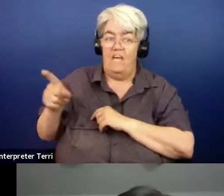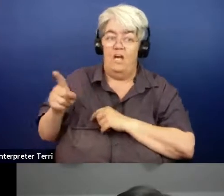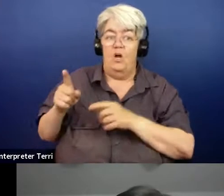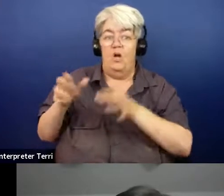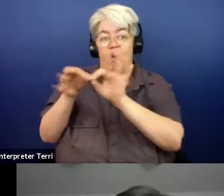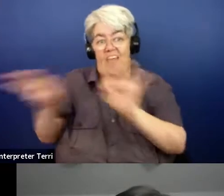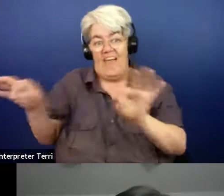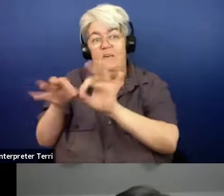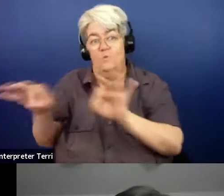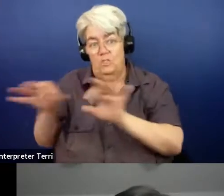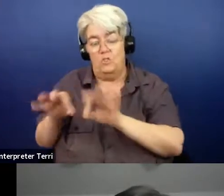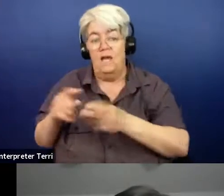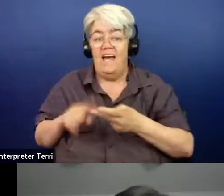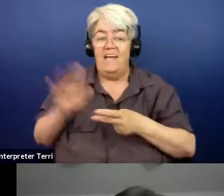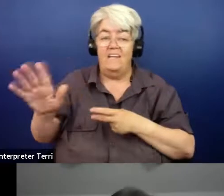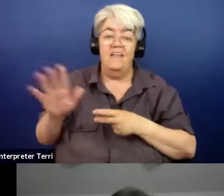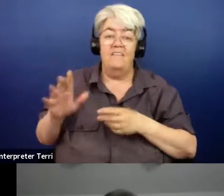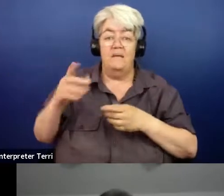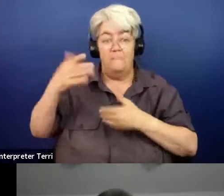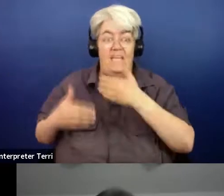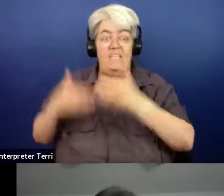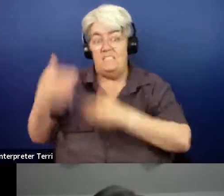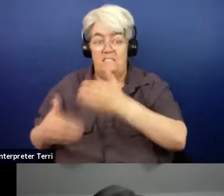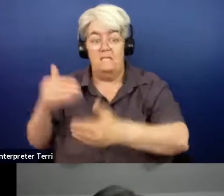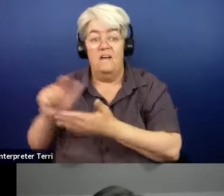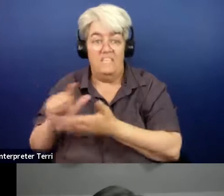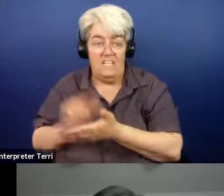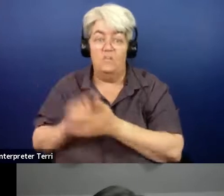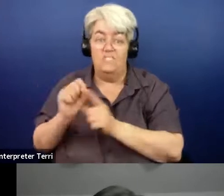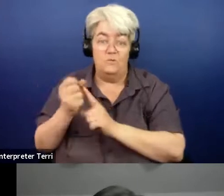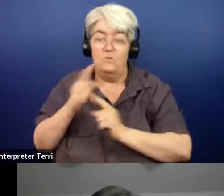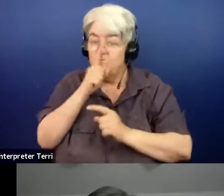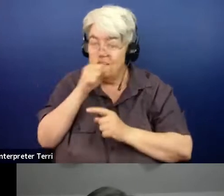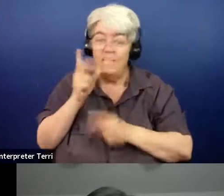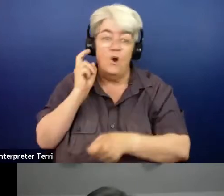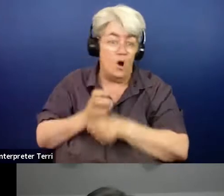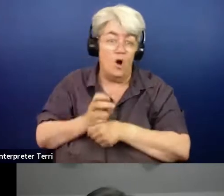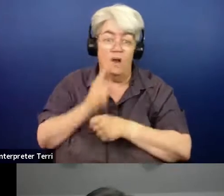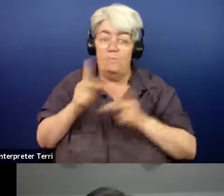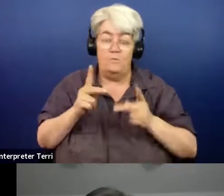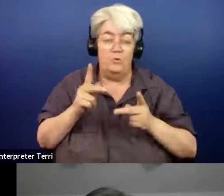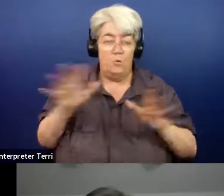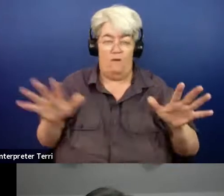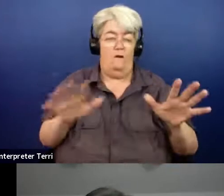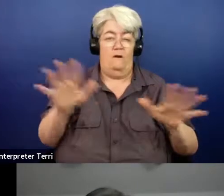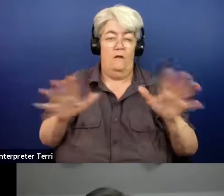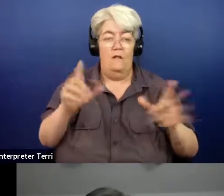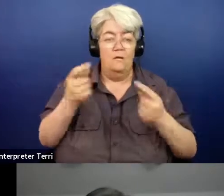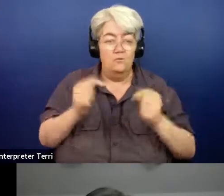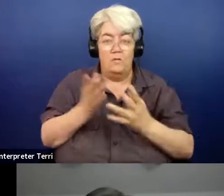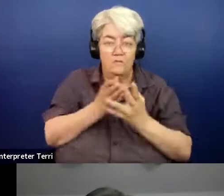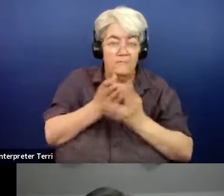The pace of legal proceedings can be really, really challenging for people with lived experience.